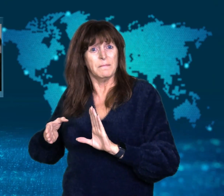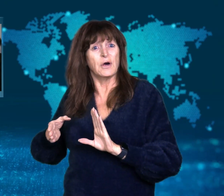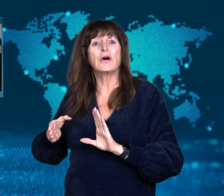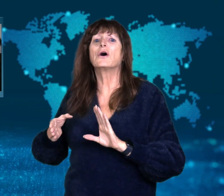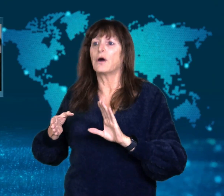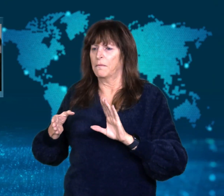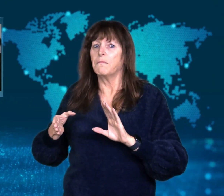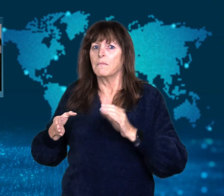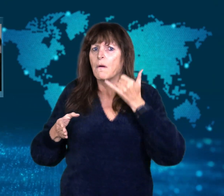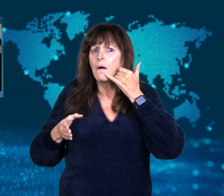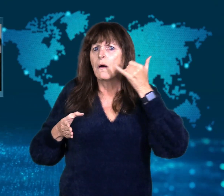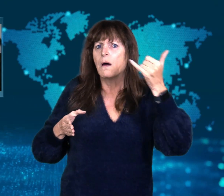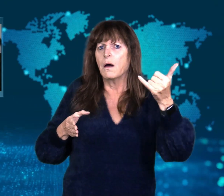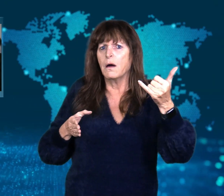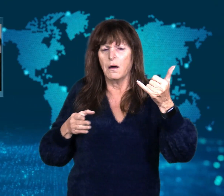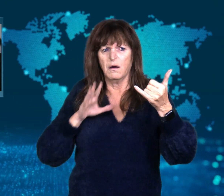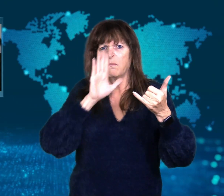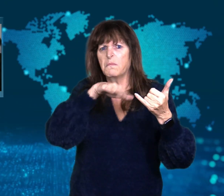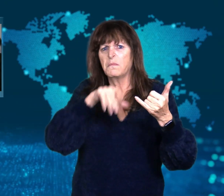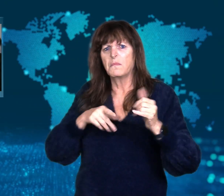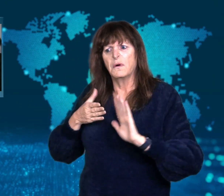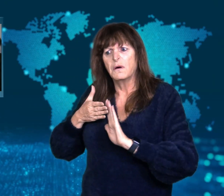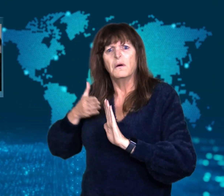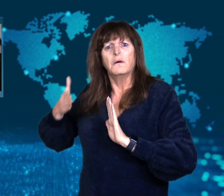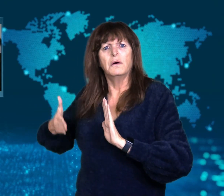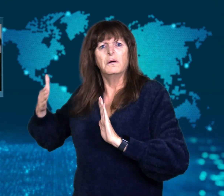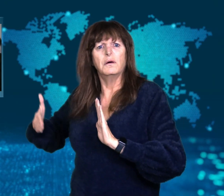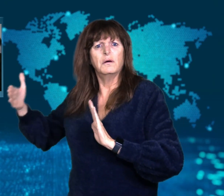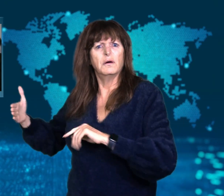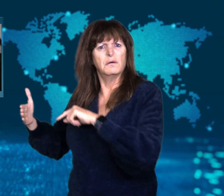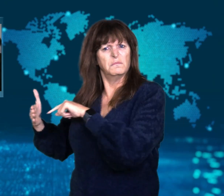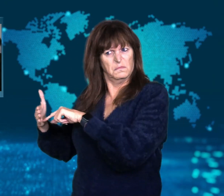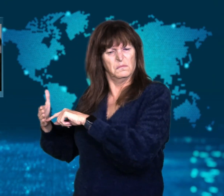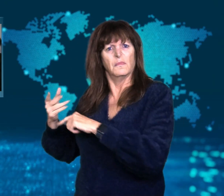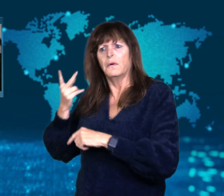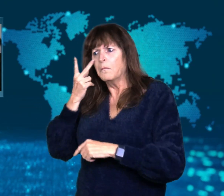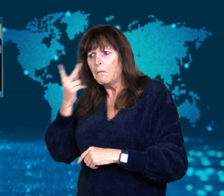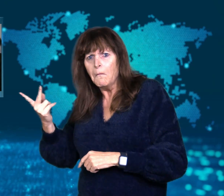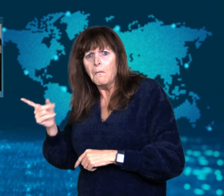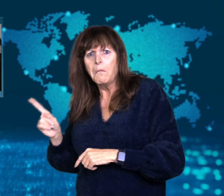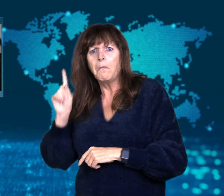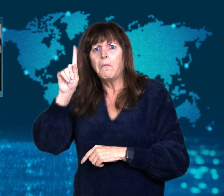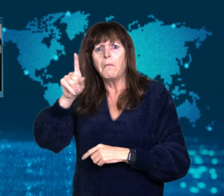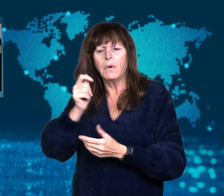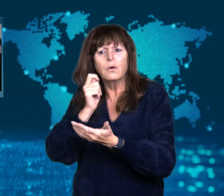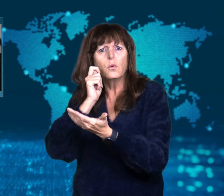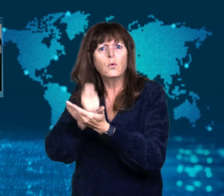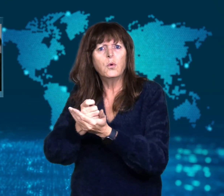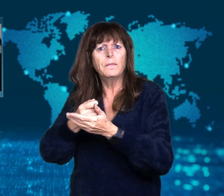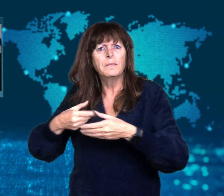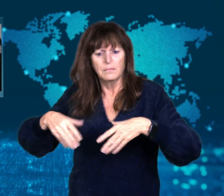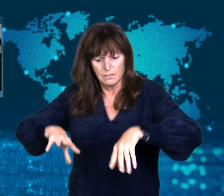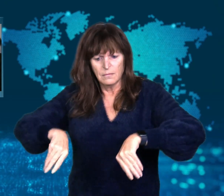A neighbor that responded said another neighbor had been seen